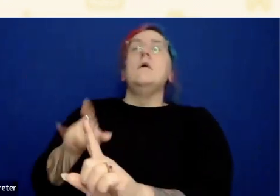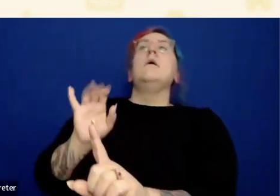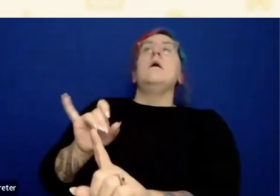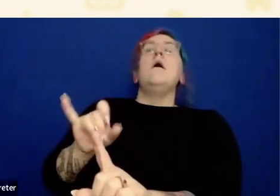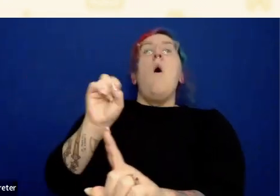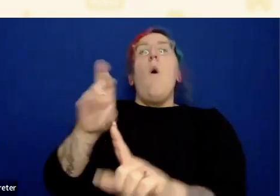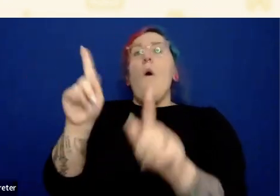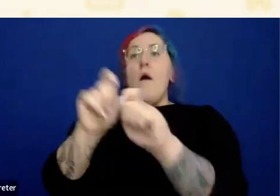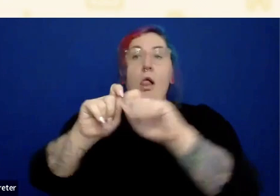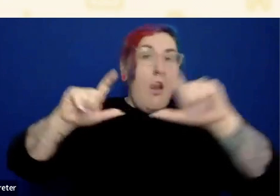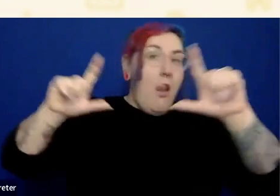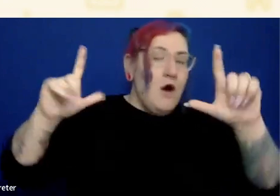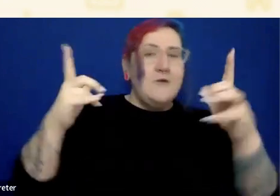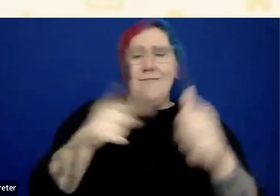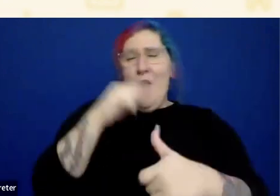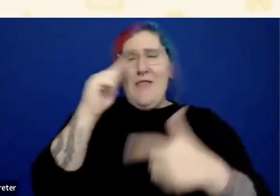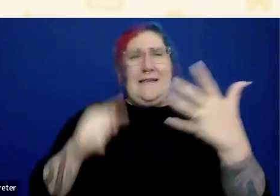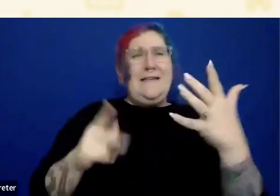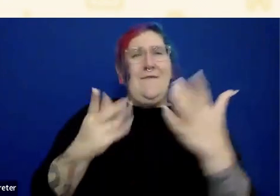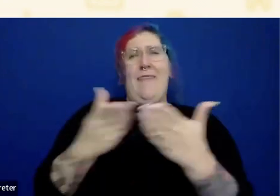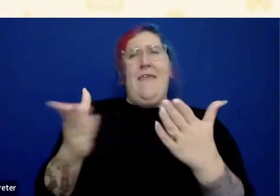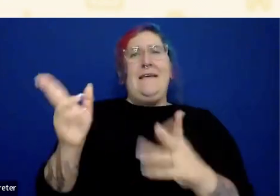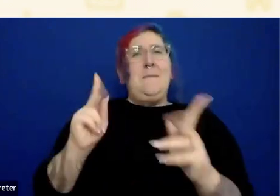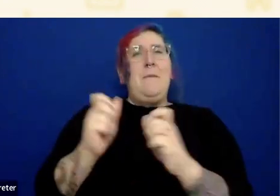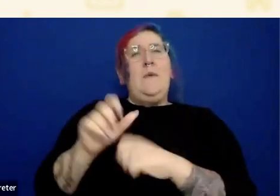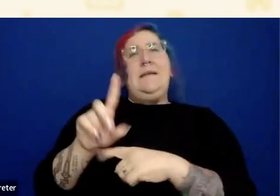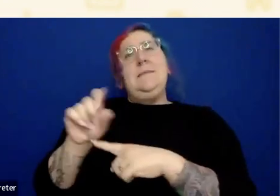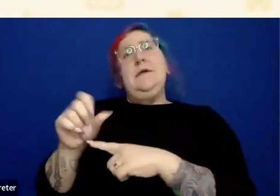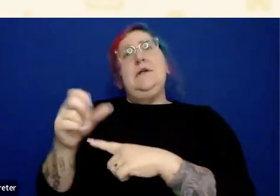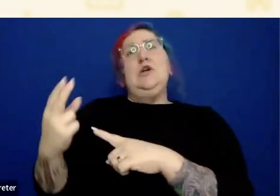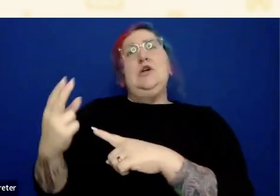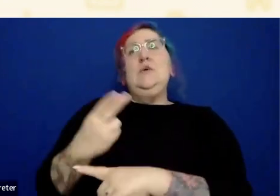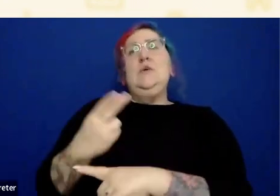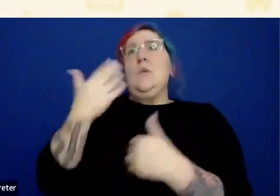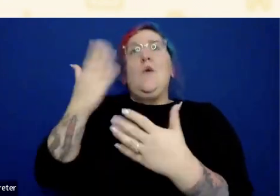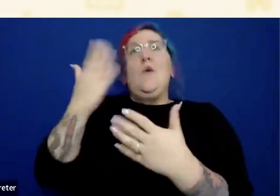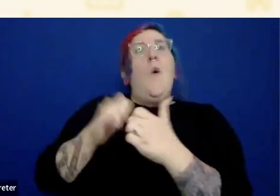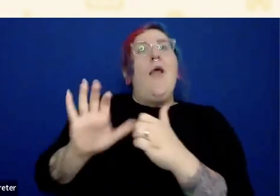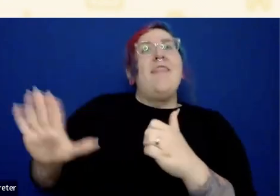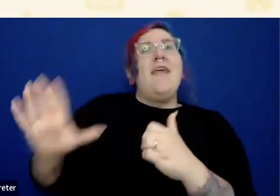So having that feedback early on in the process is so vital.